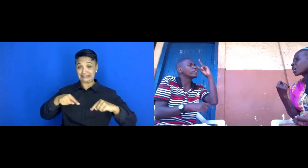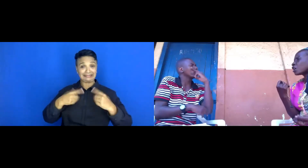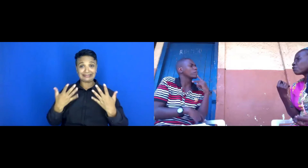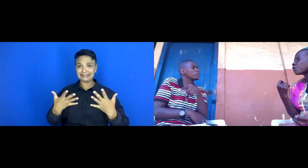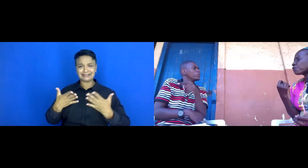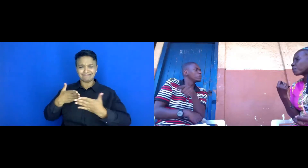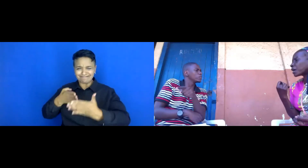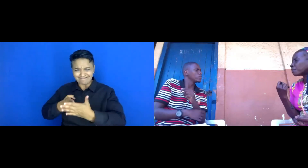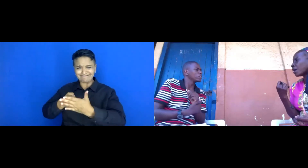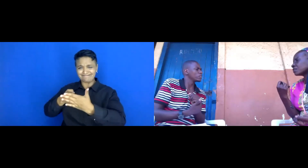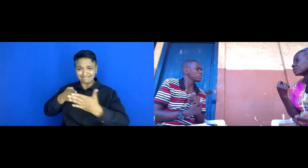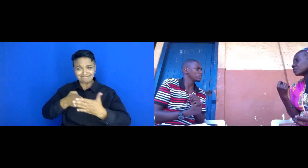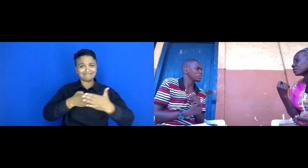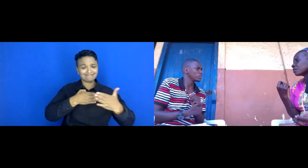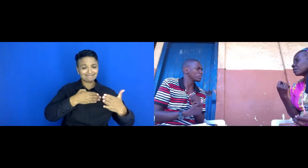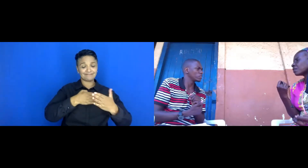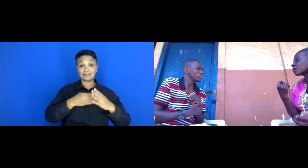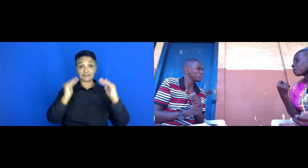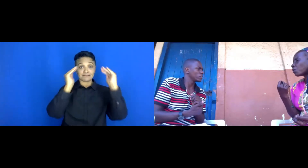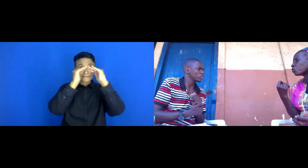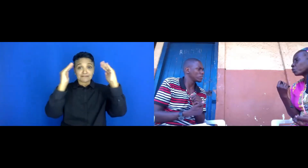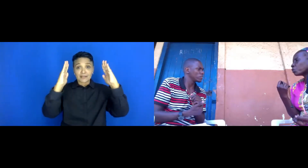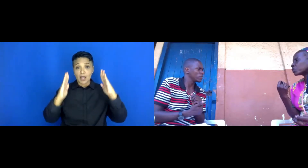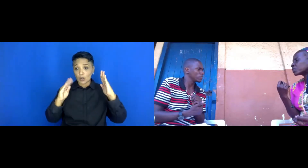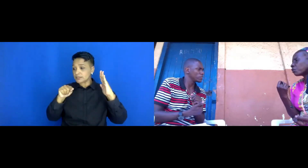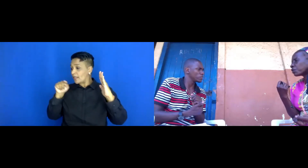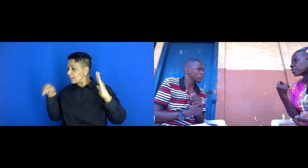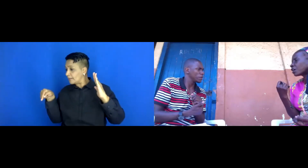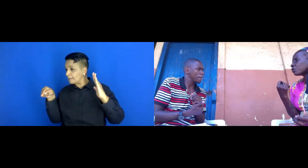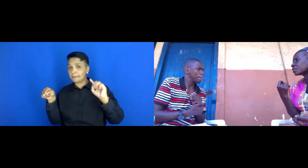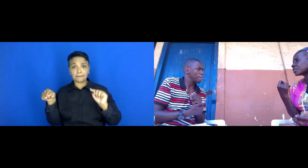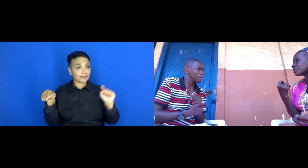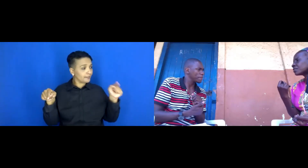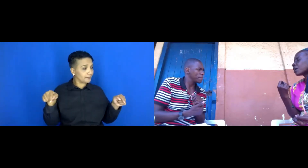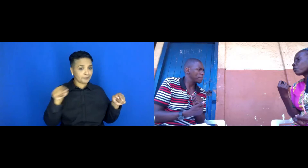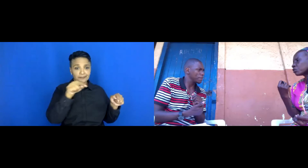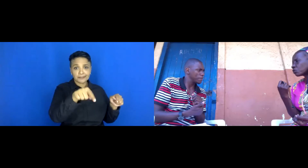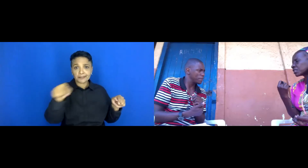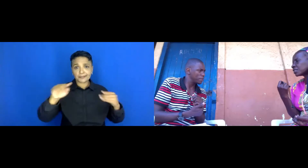even from neighbors in the neighborhood we could not reach there to access resources